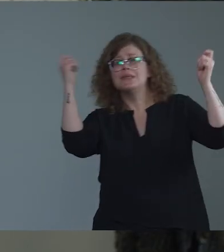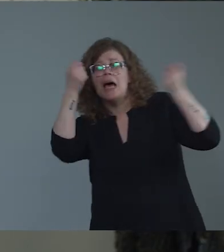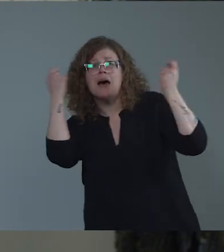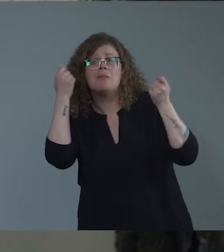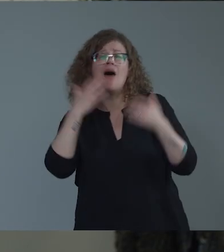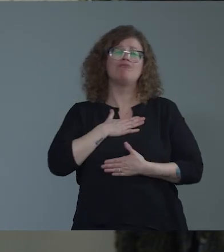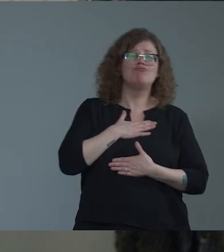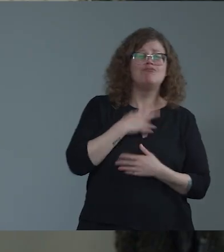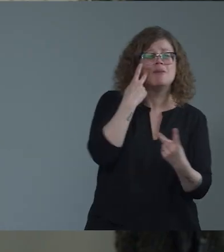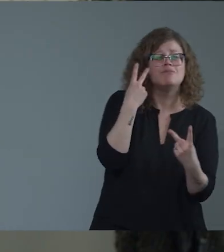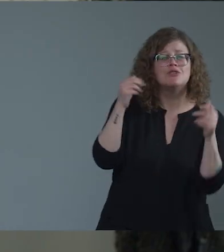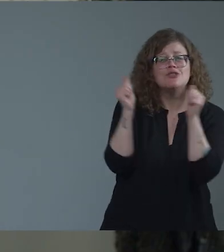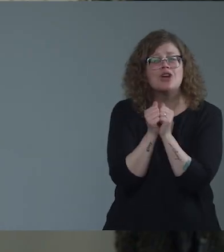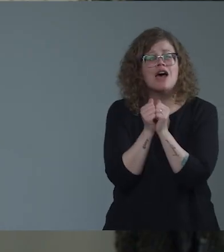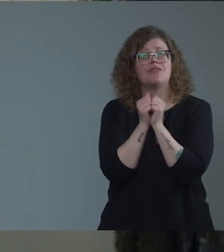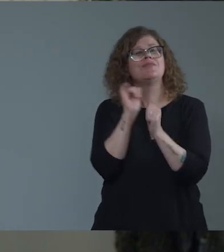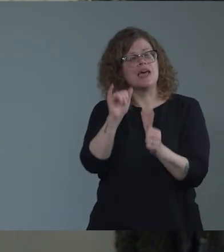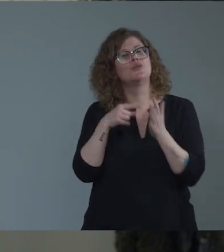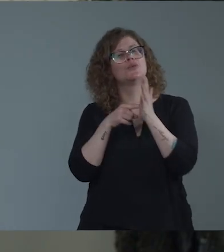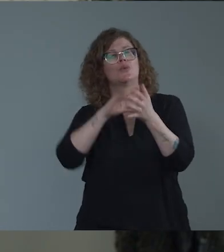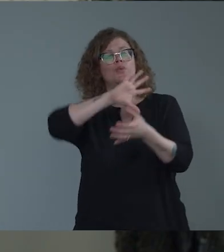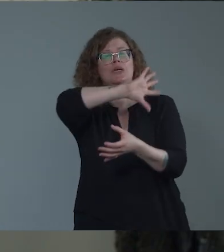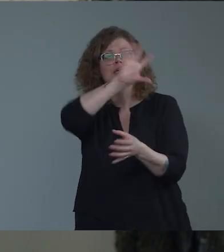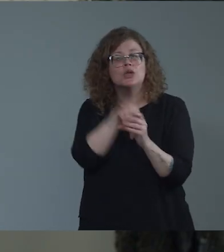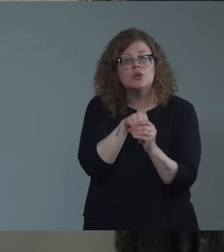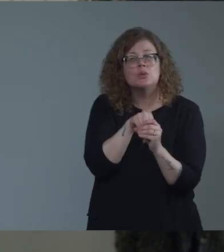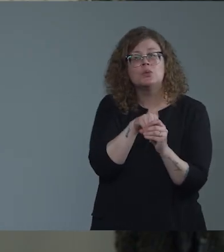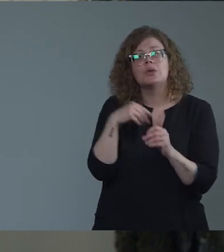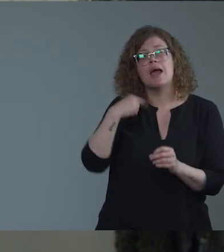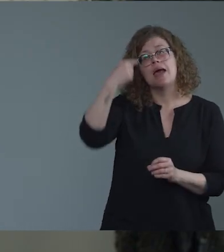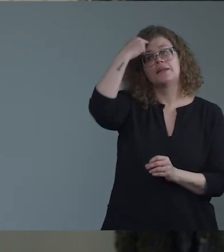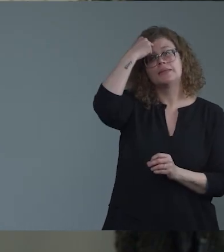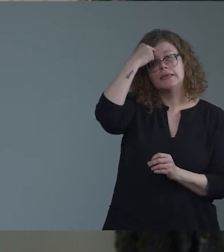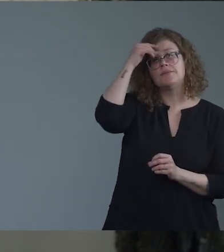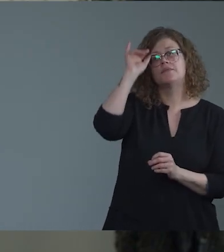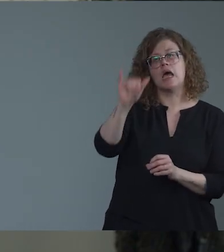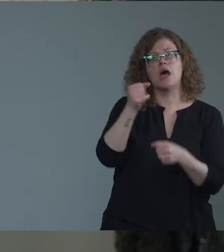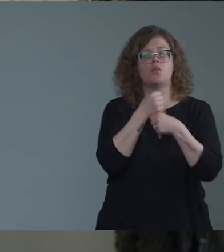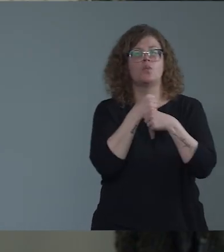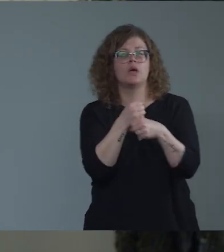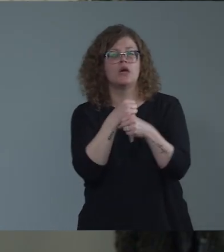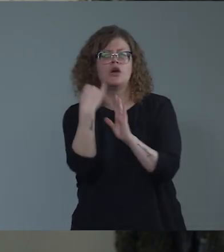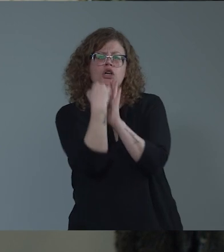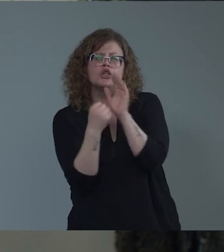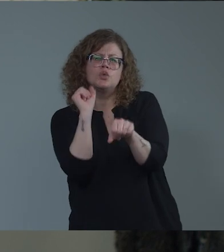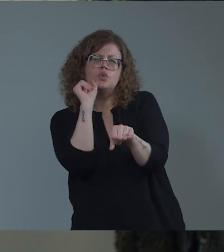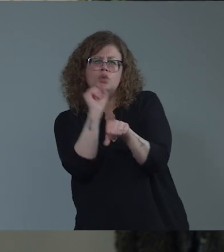Art can really be a way to open the door to have a conversation, and it can really be a way to bring people with different perspectives together.